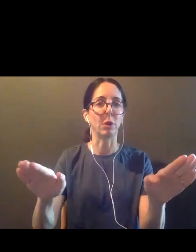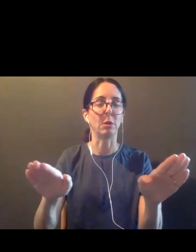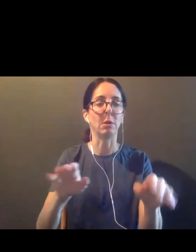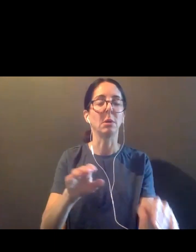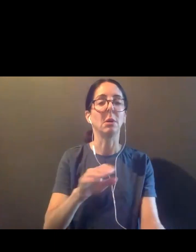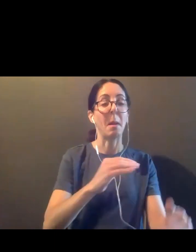about 21 years of age.